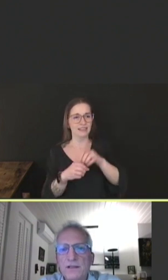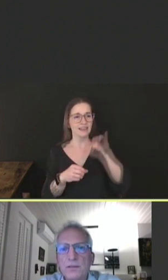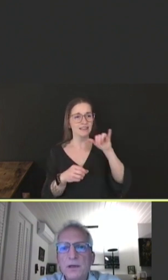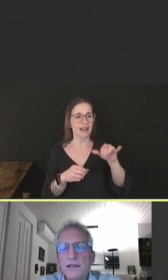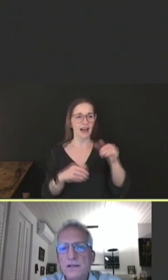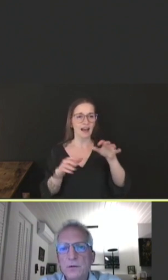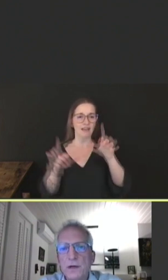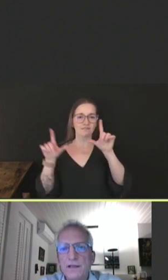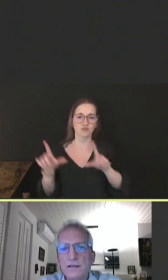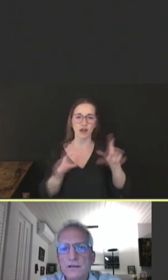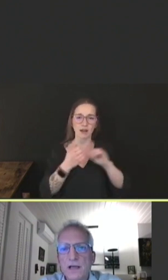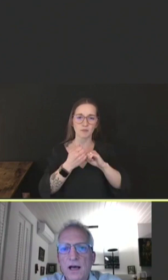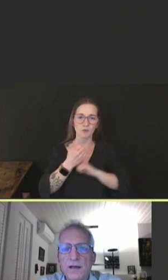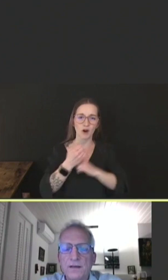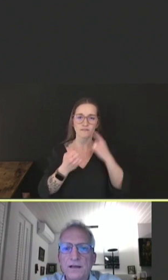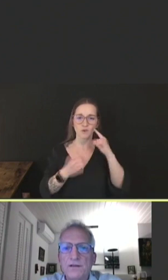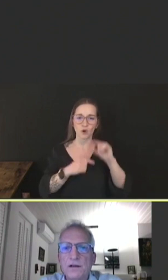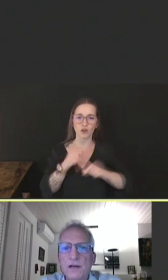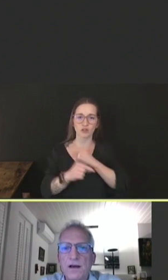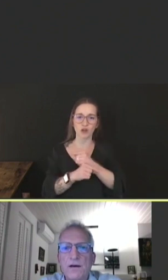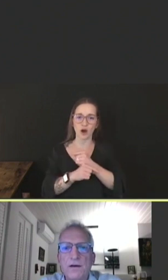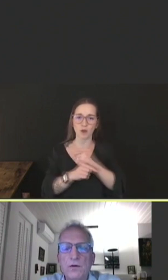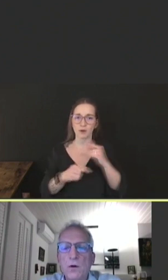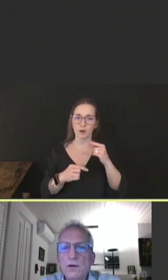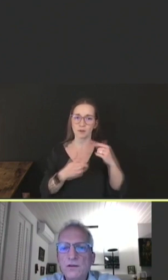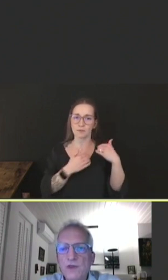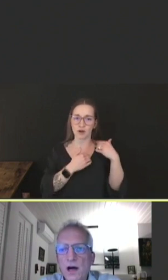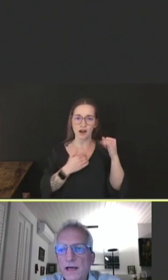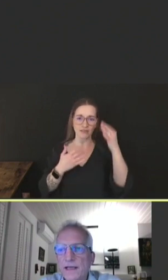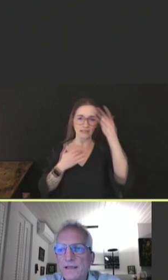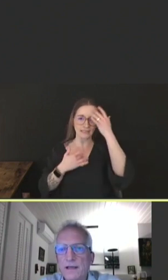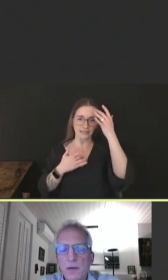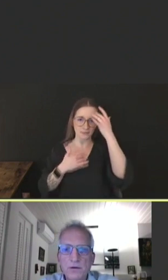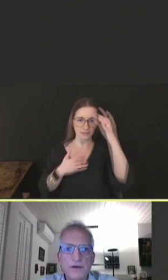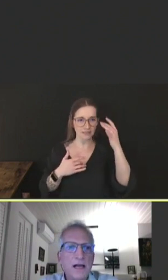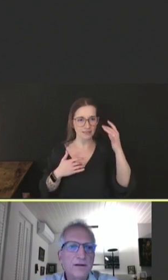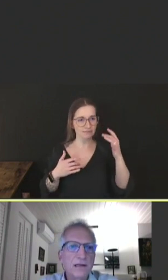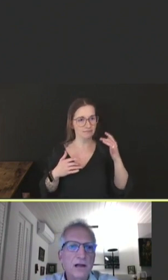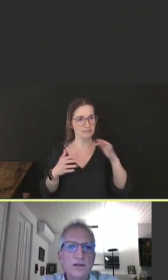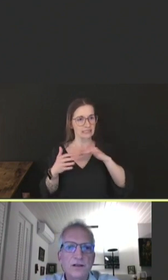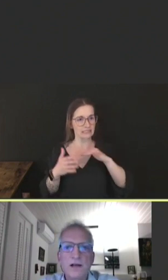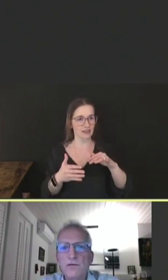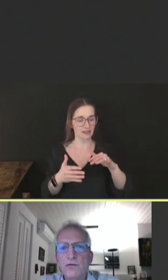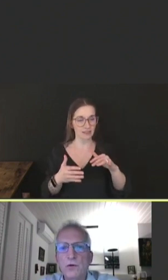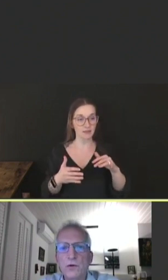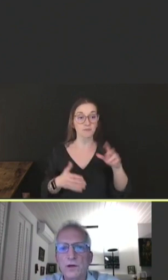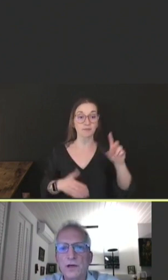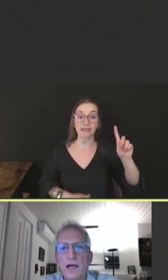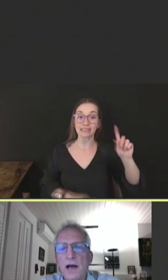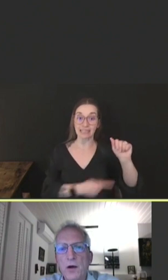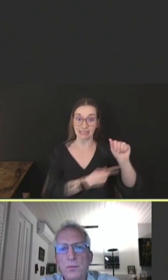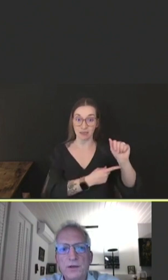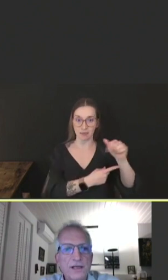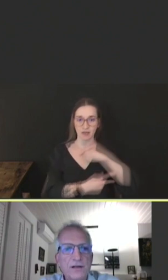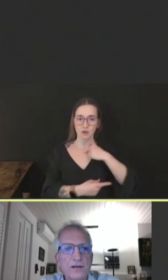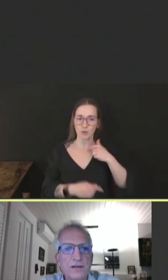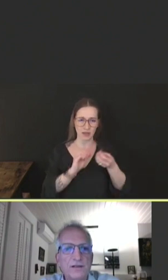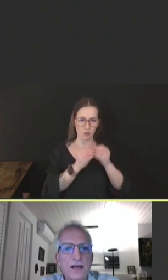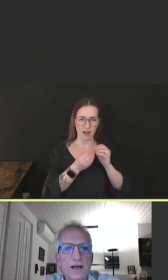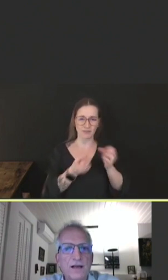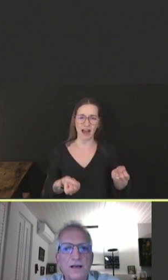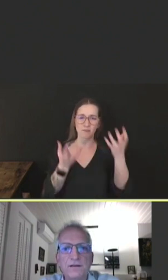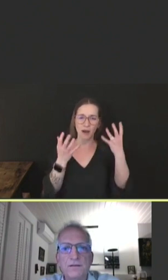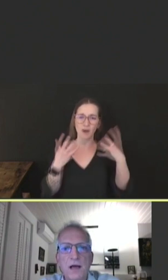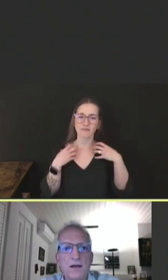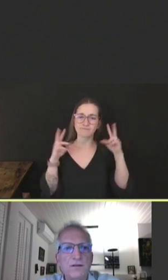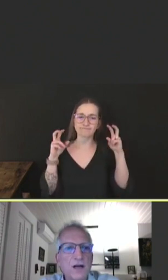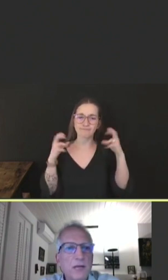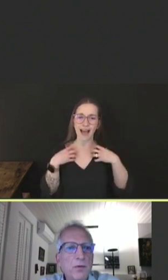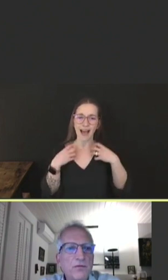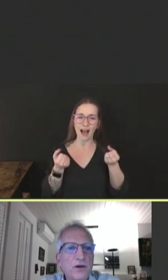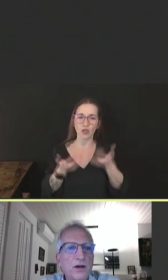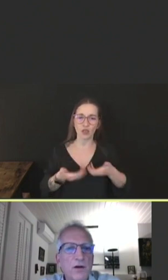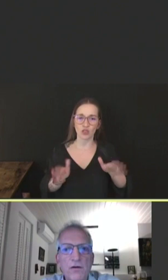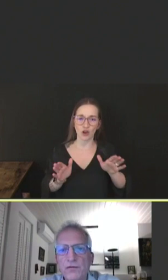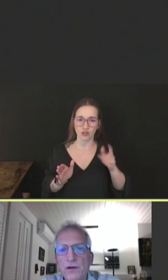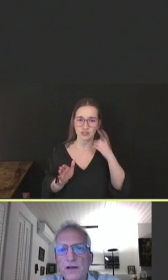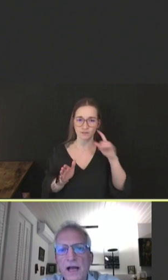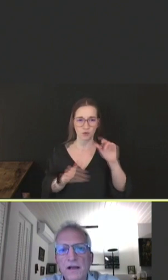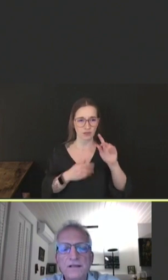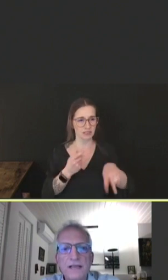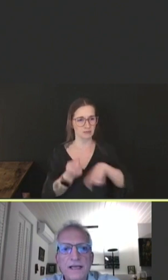disability waste that's quantified the amount of health loss for a particular type of health state,